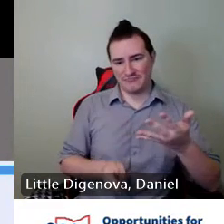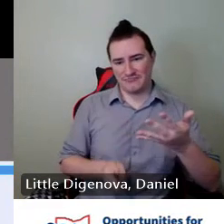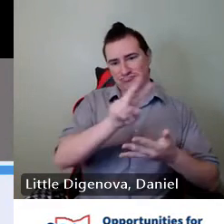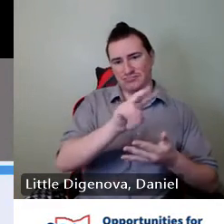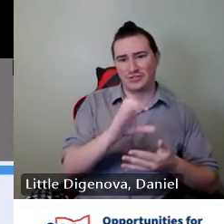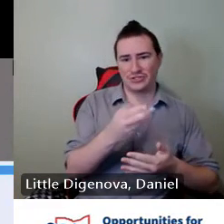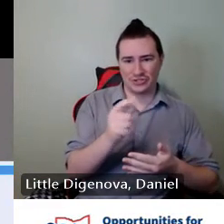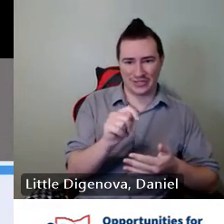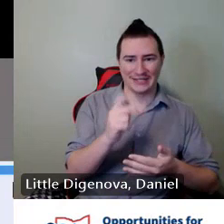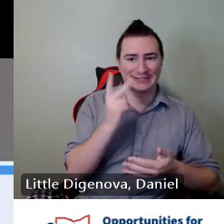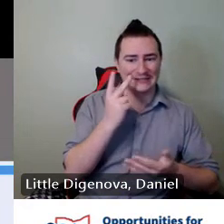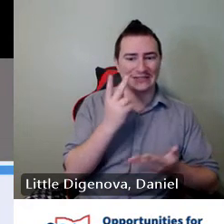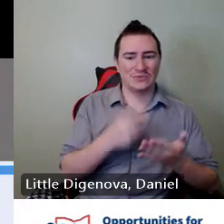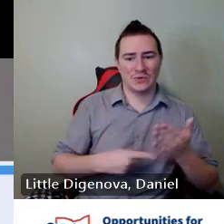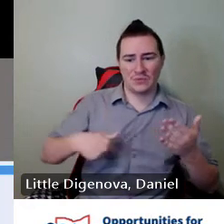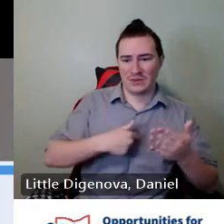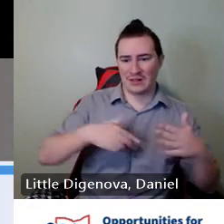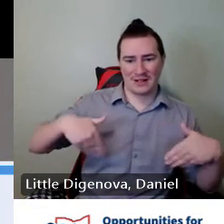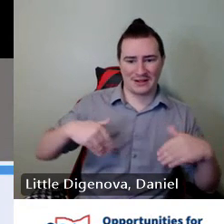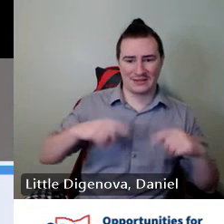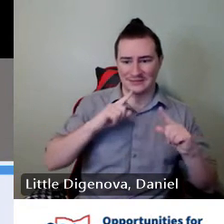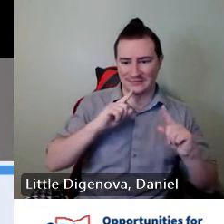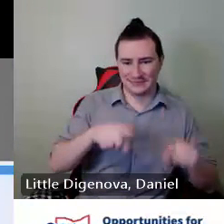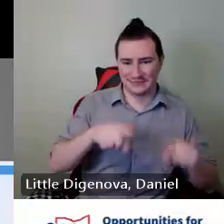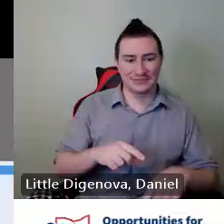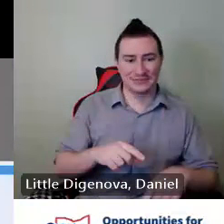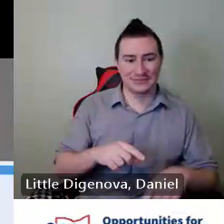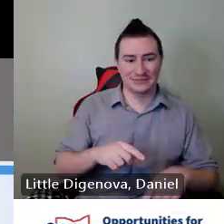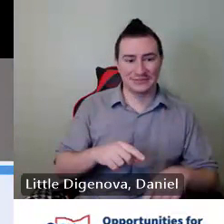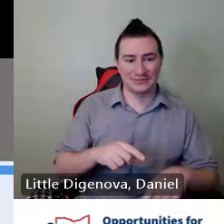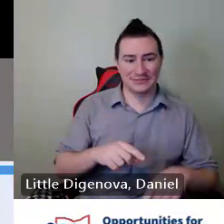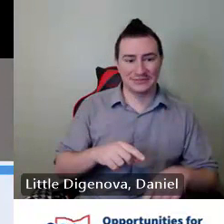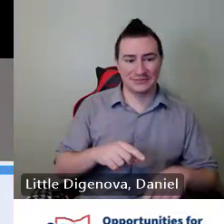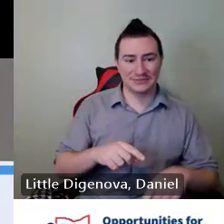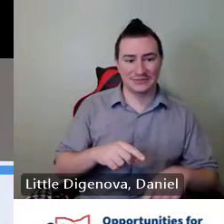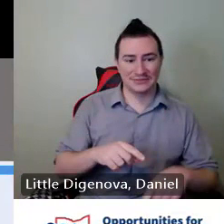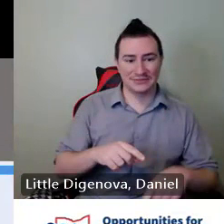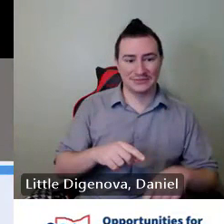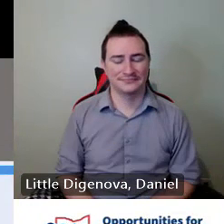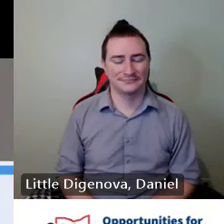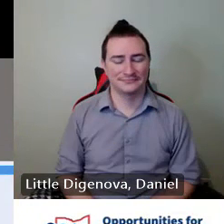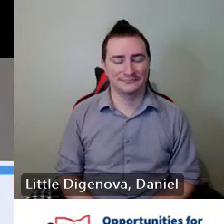that came in? Julia: Sure, absolutely! So,one of the pre-submitted questions was, “What kinds of